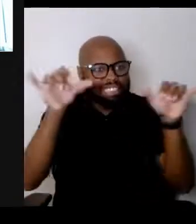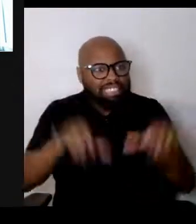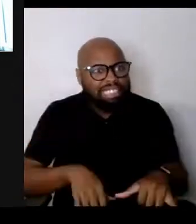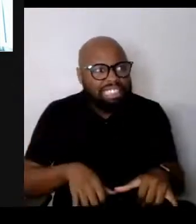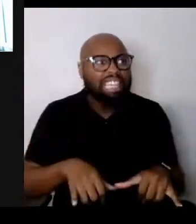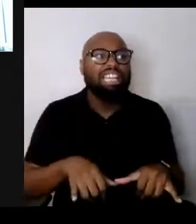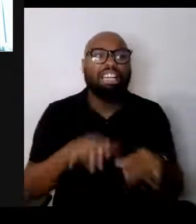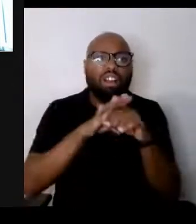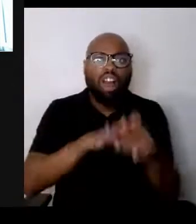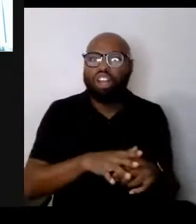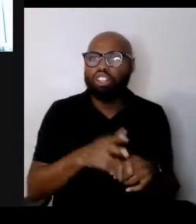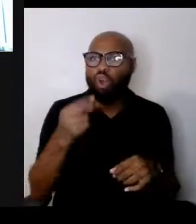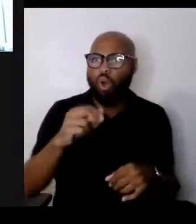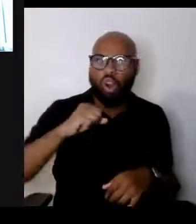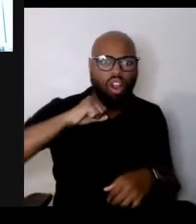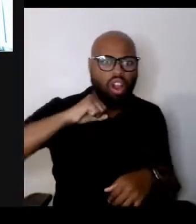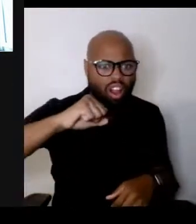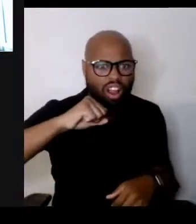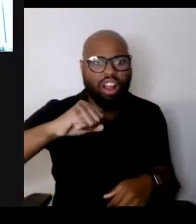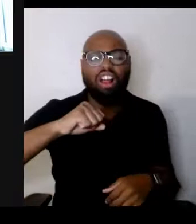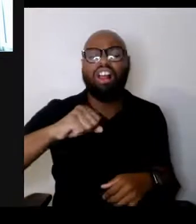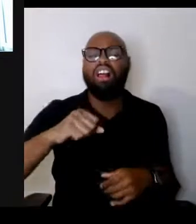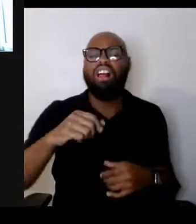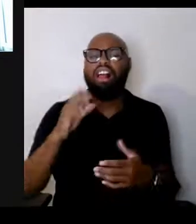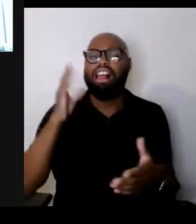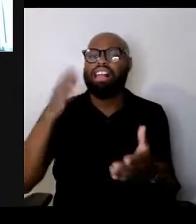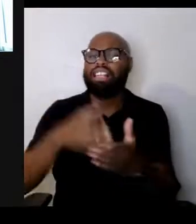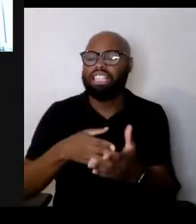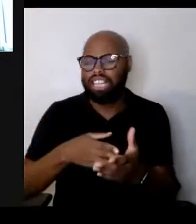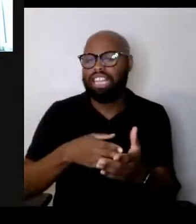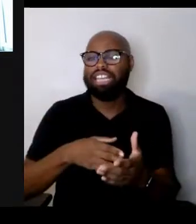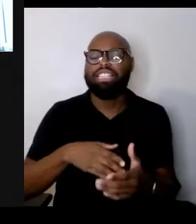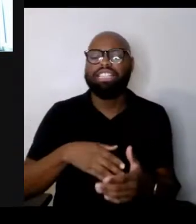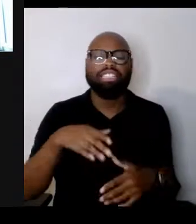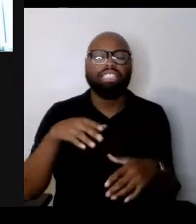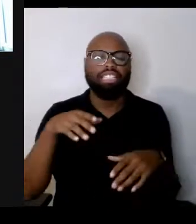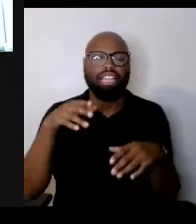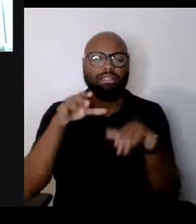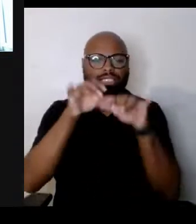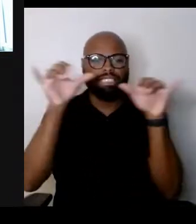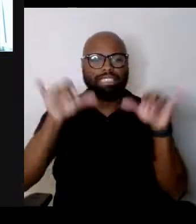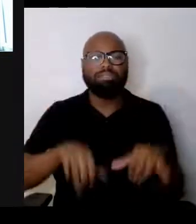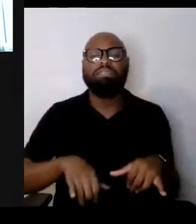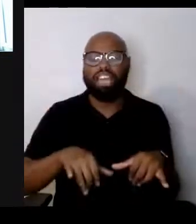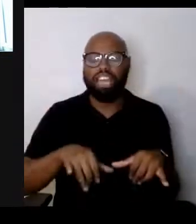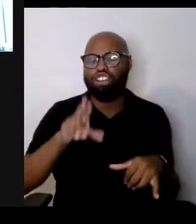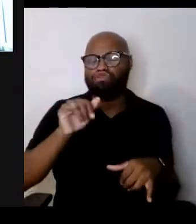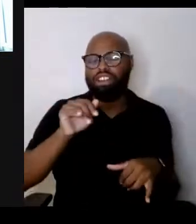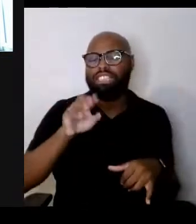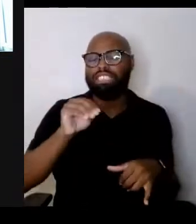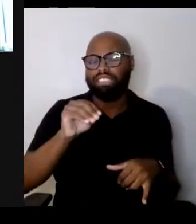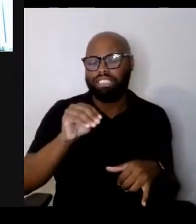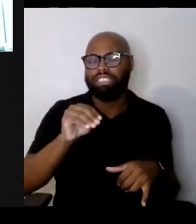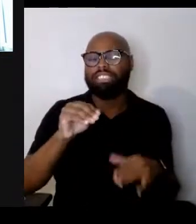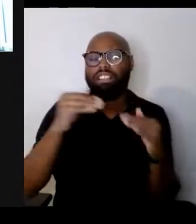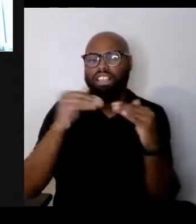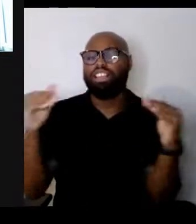and systematic racism and discrimination. And for your work, Husniye,